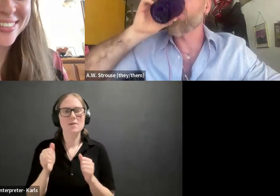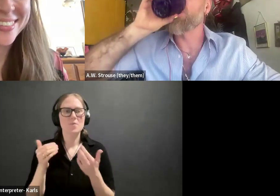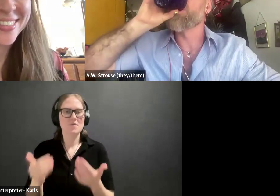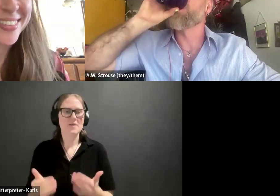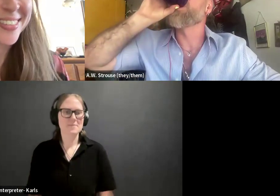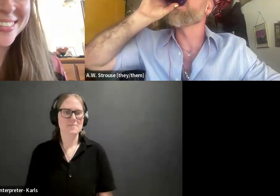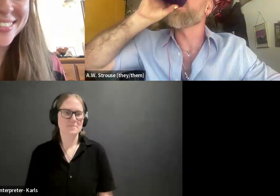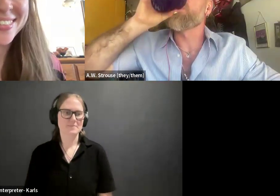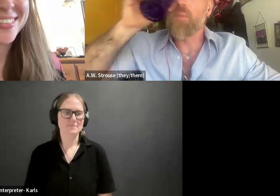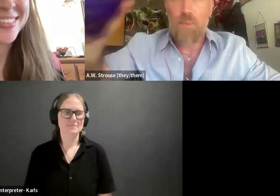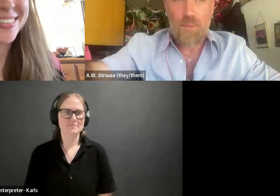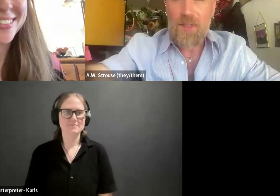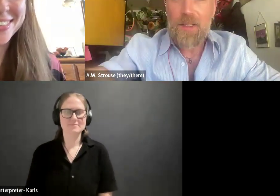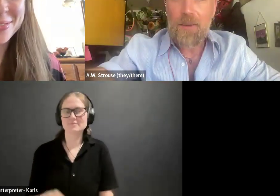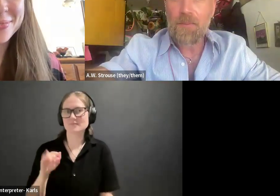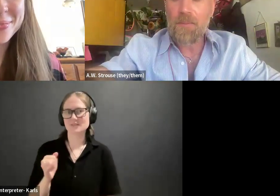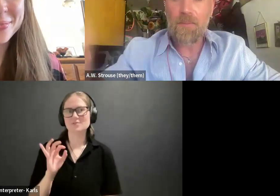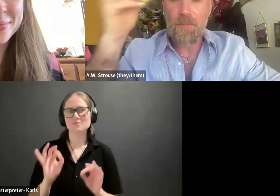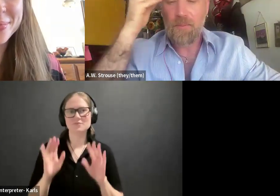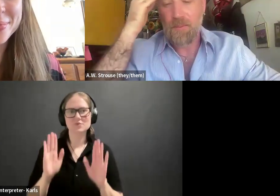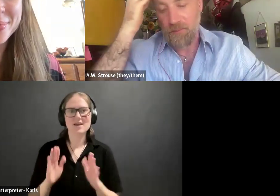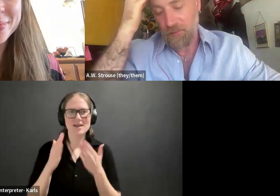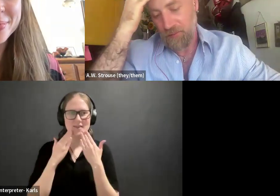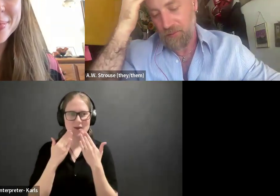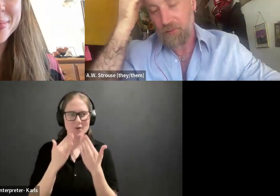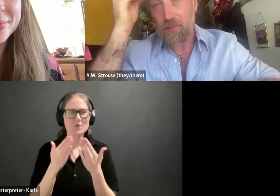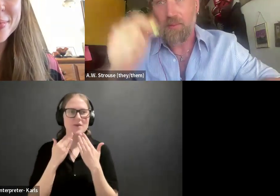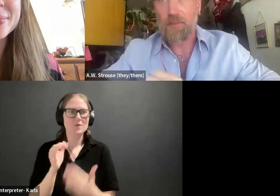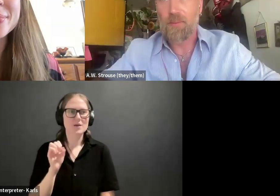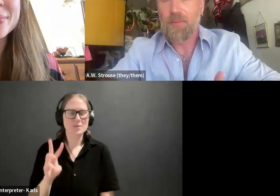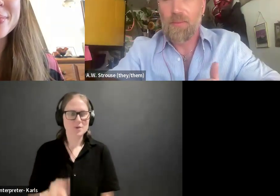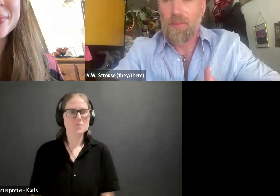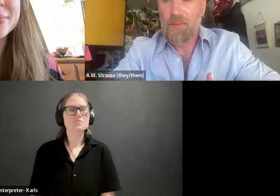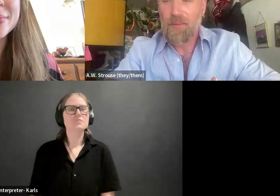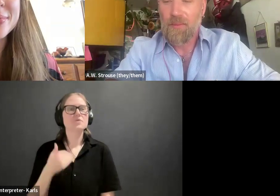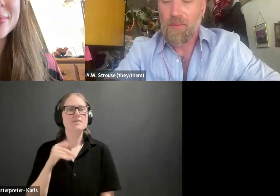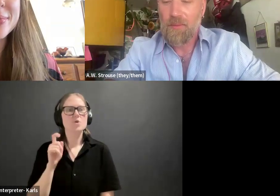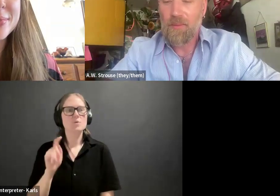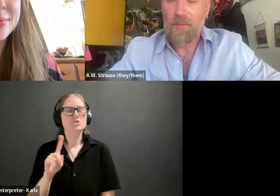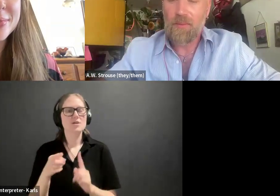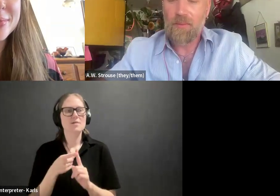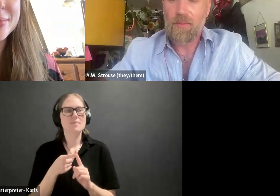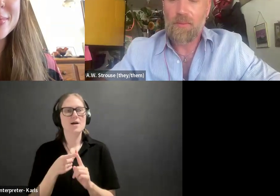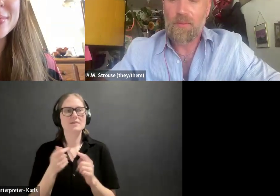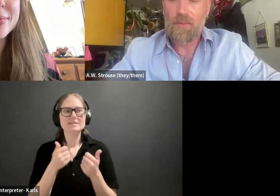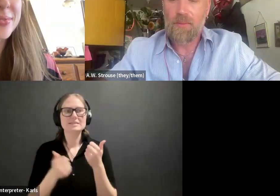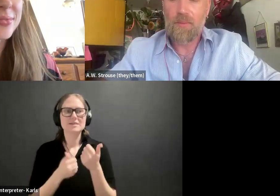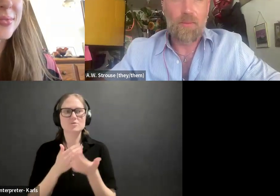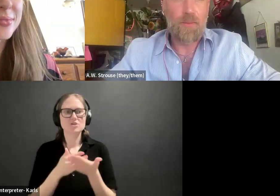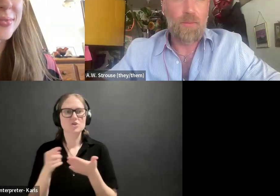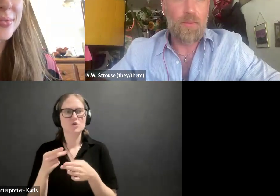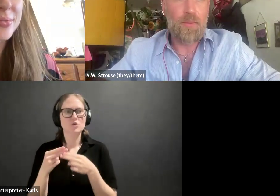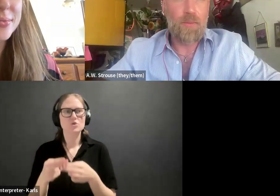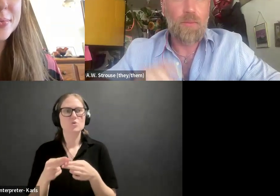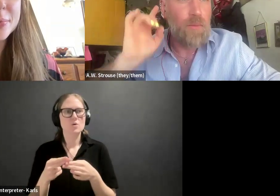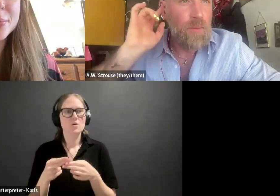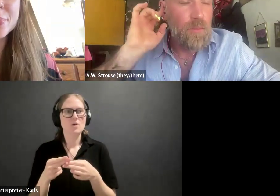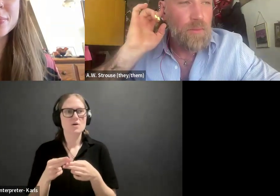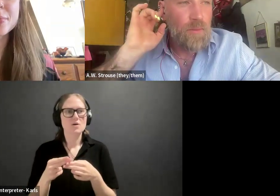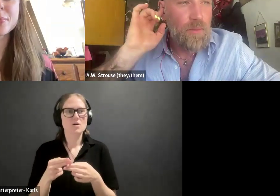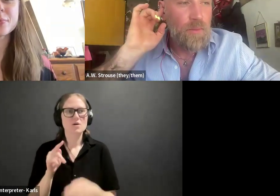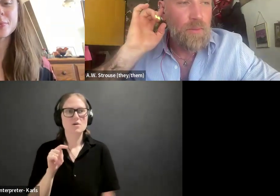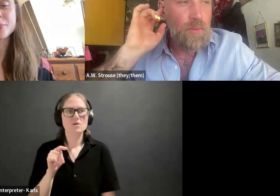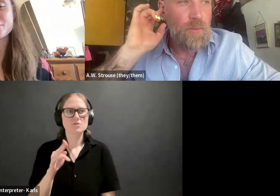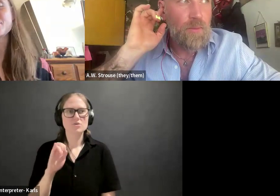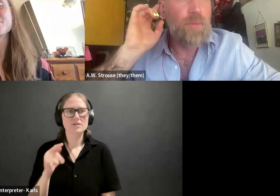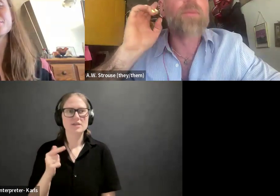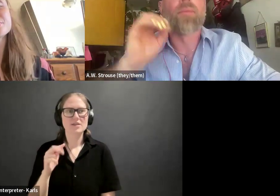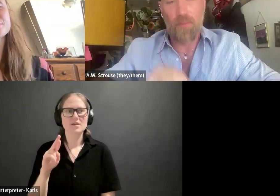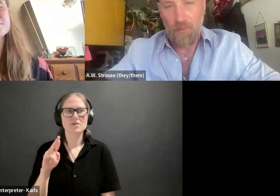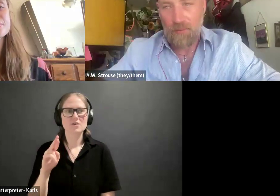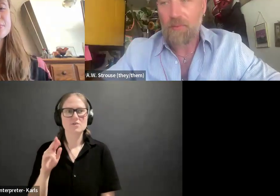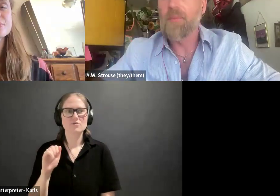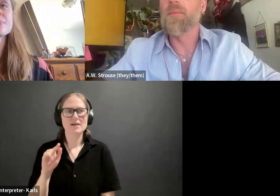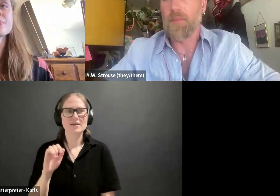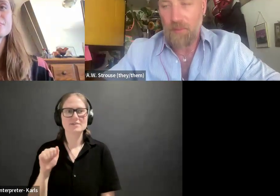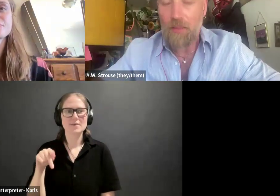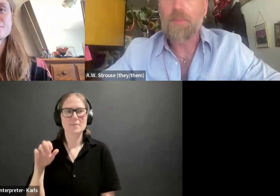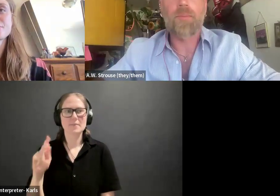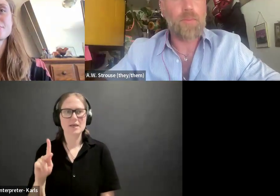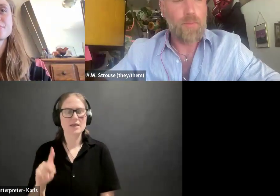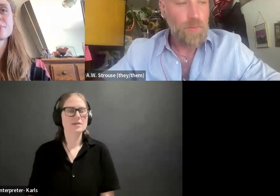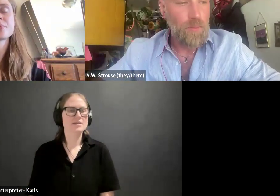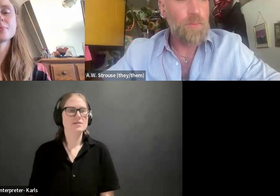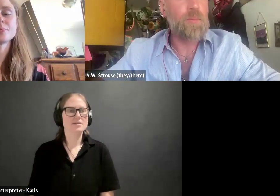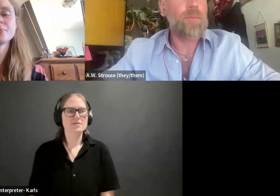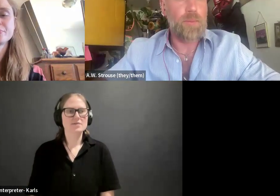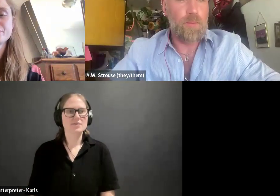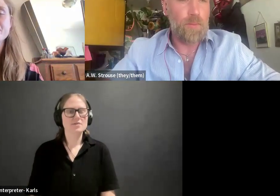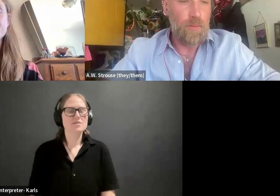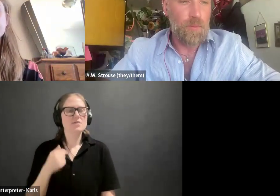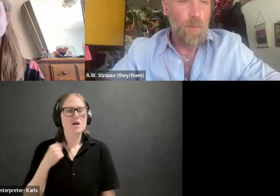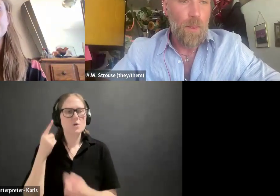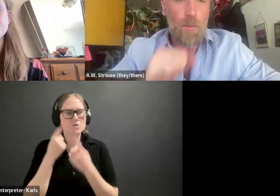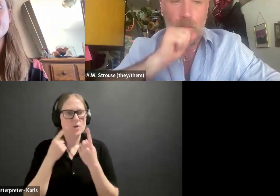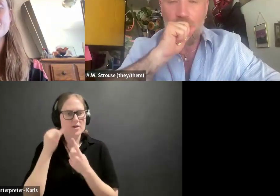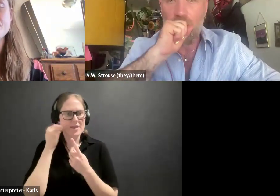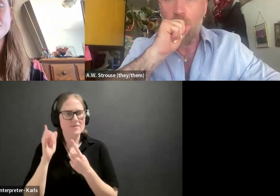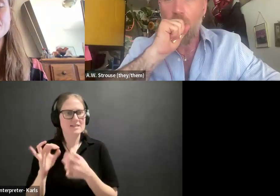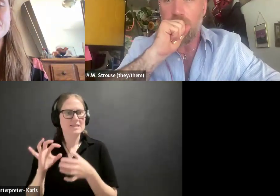Great. Thank you. Thank you, Aw. I have a question about that subsection that you call turning Raza pink or turning the Raza pink. And I was wondering if it's connected to.